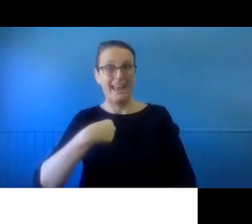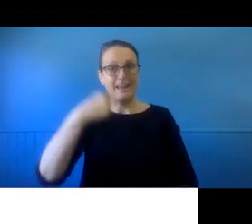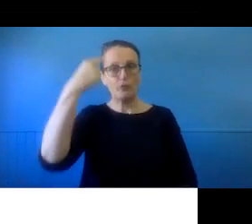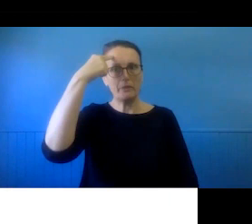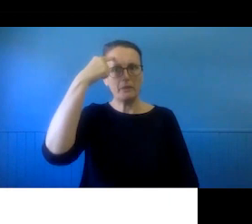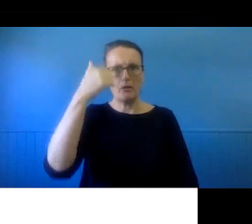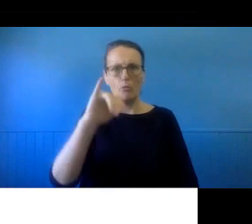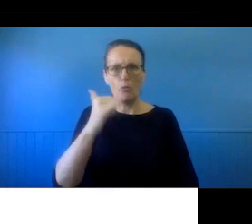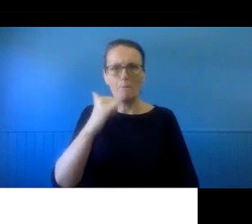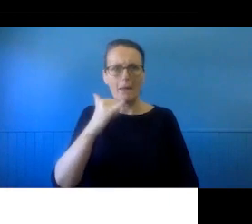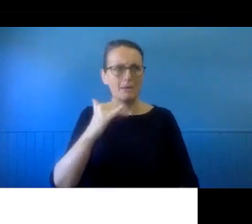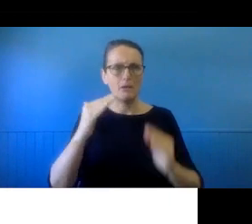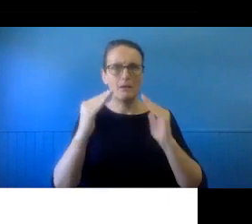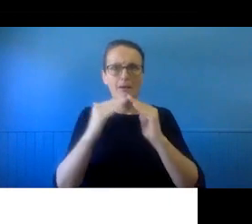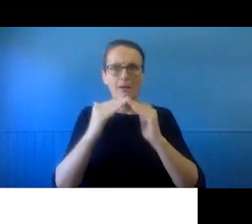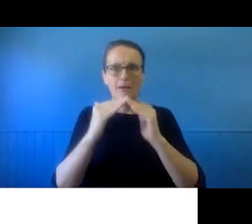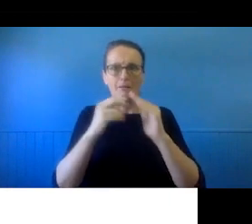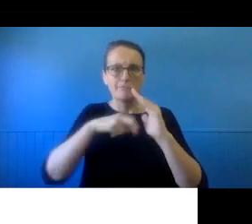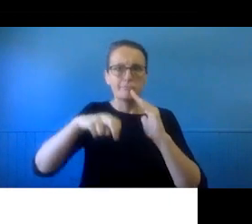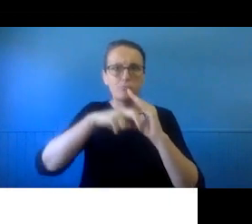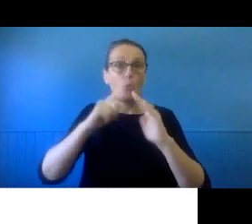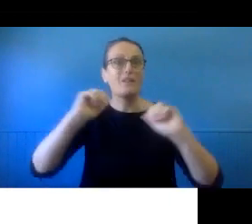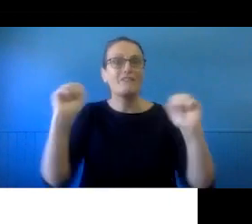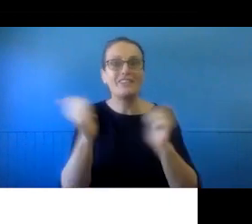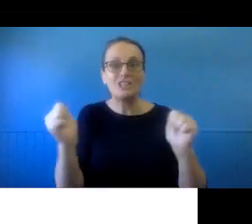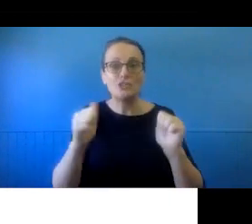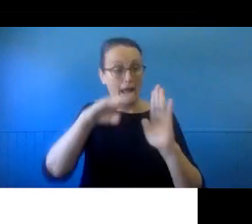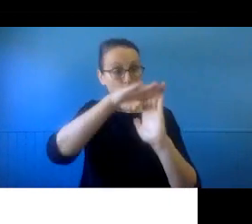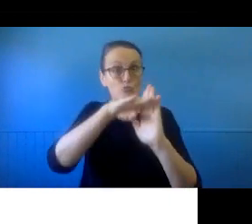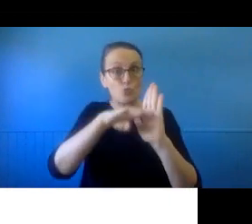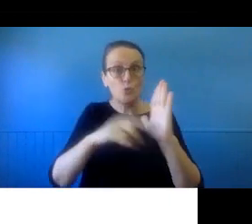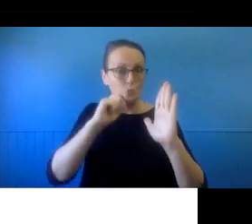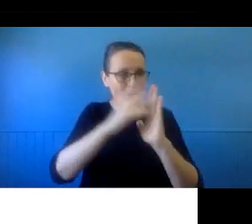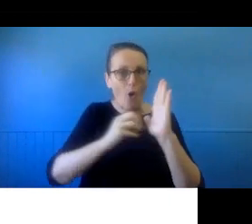lockdown is going to end. Maybe restrictions are going to